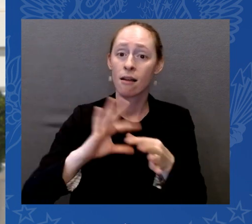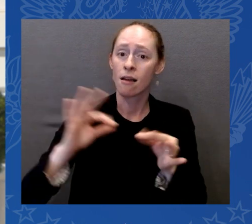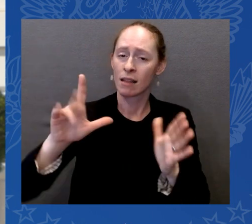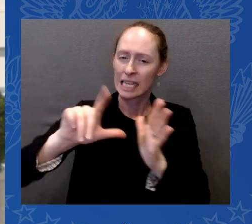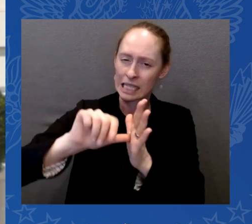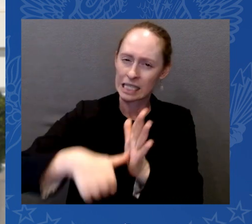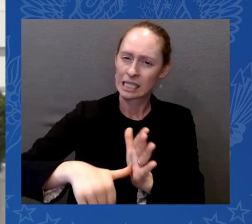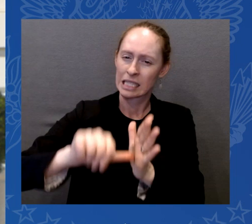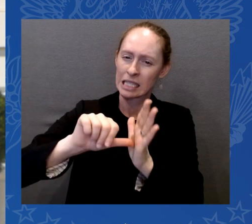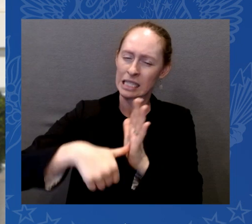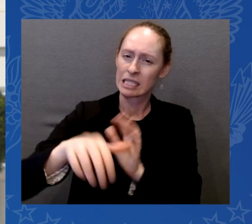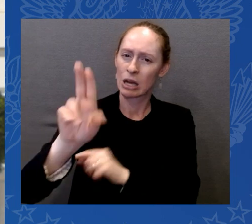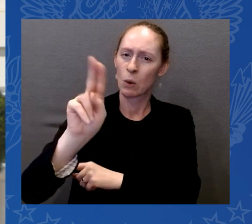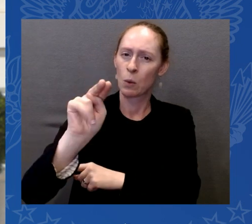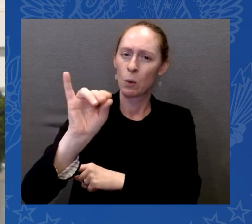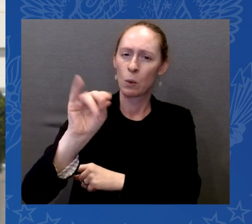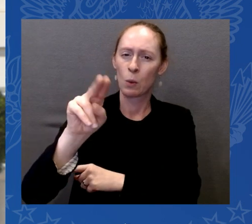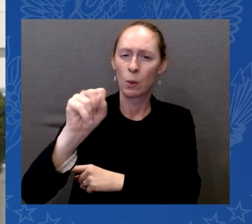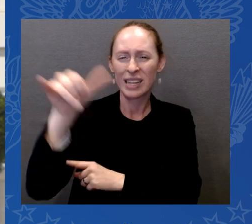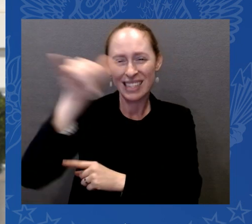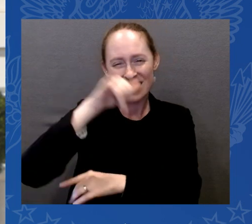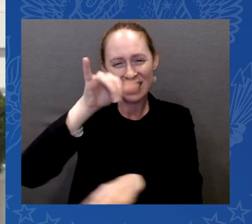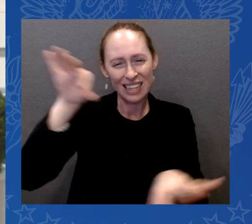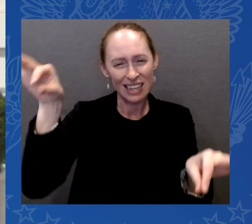Here we go.